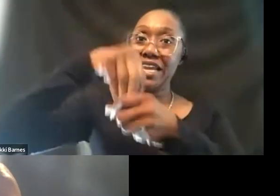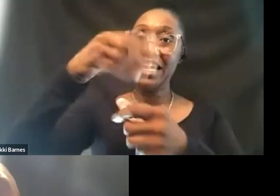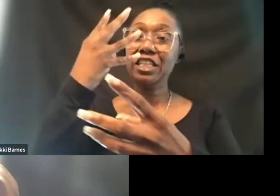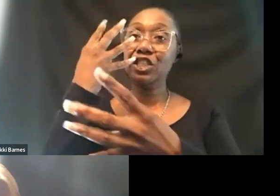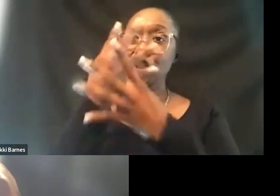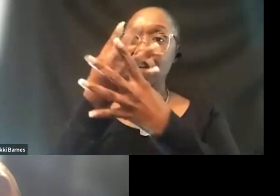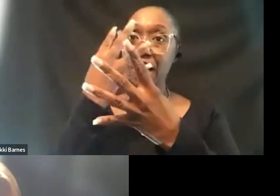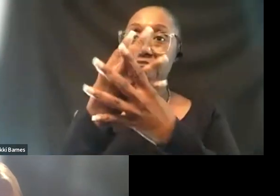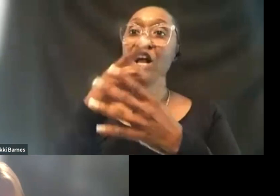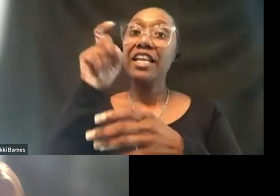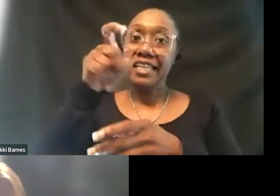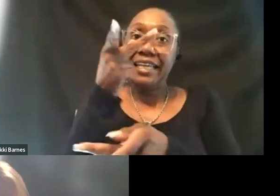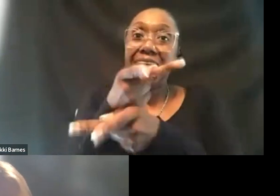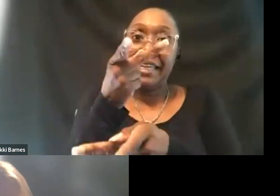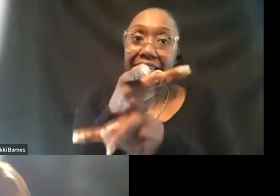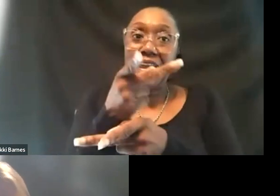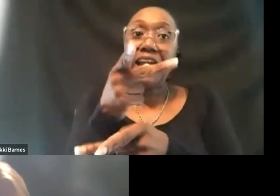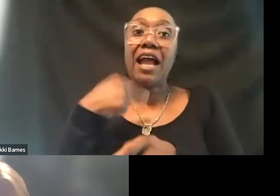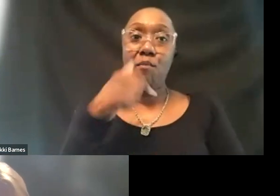We're working on it.